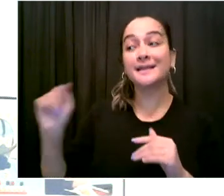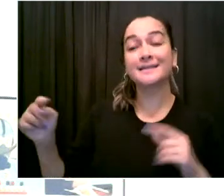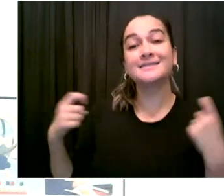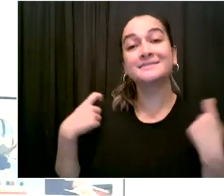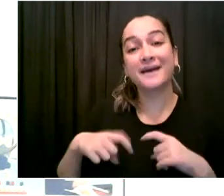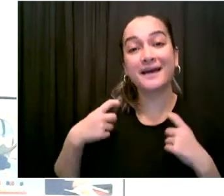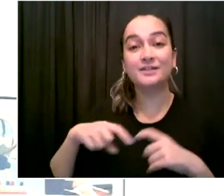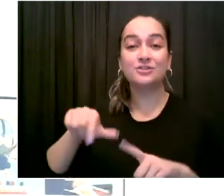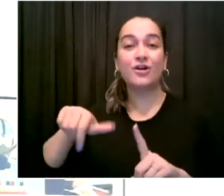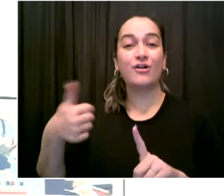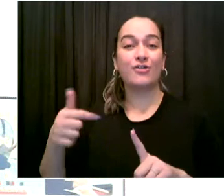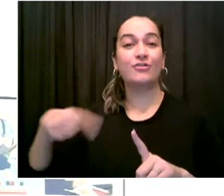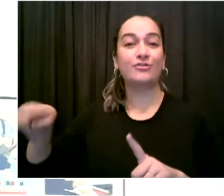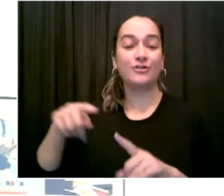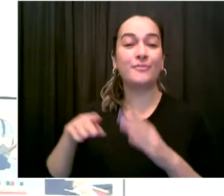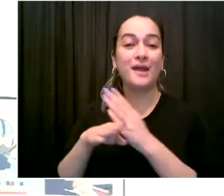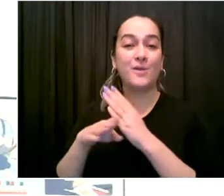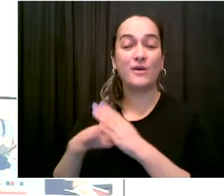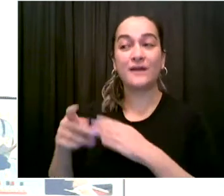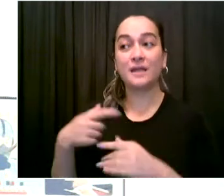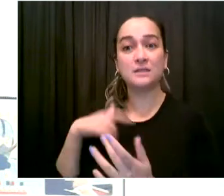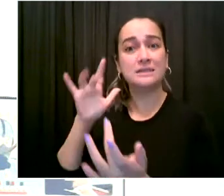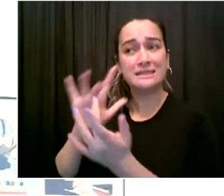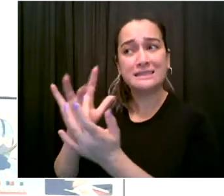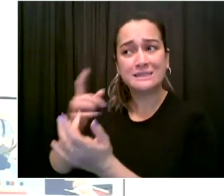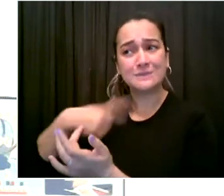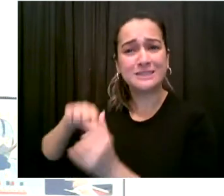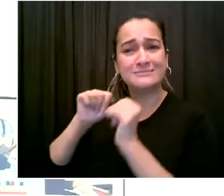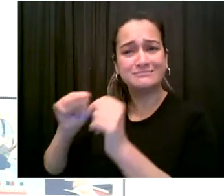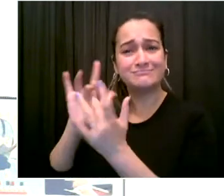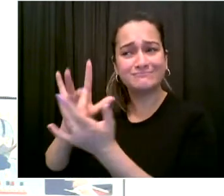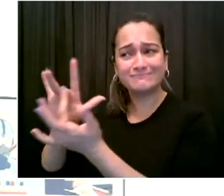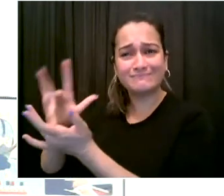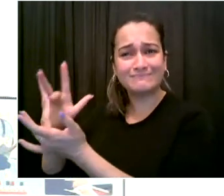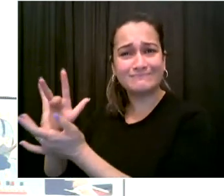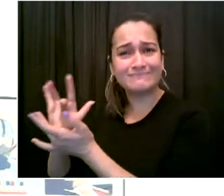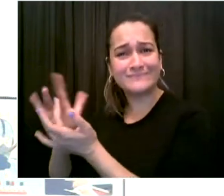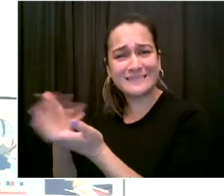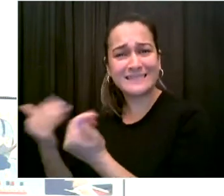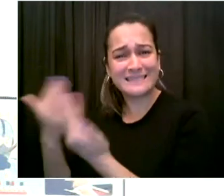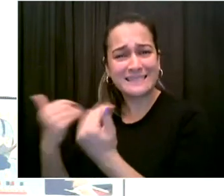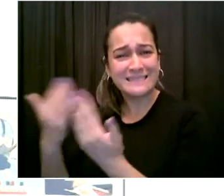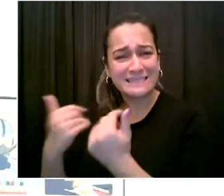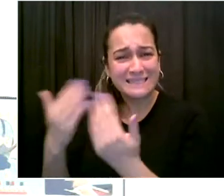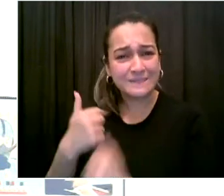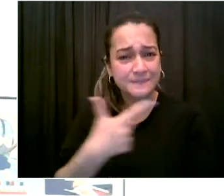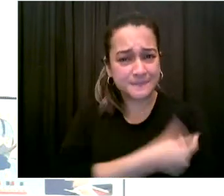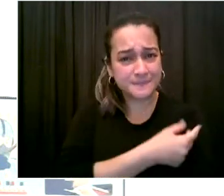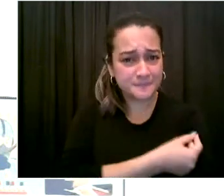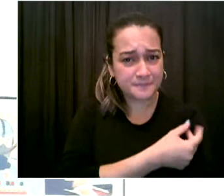BEEN CENTRAL TO OUR EFFORTS AND IT IS REVOLVED IN THE WITH THE MAYOR AROUND